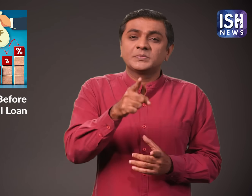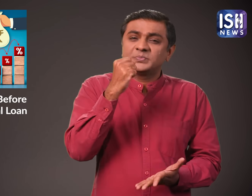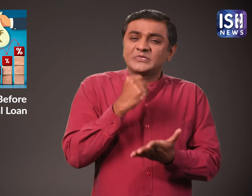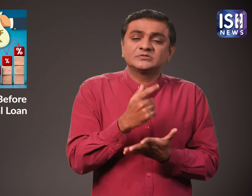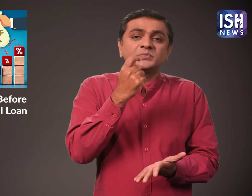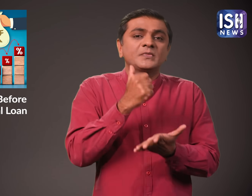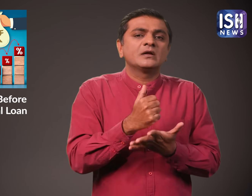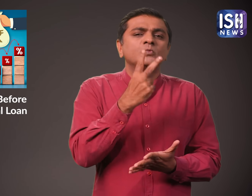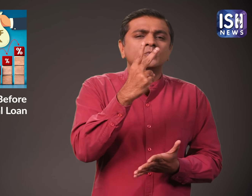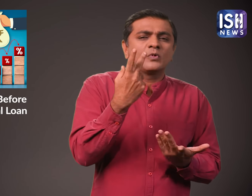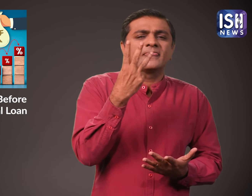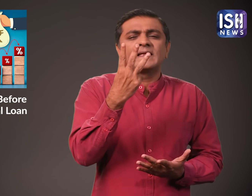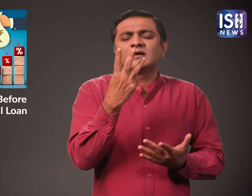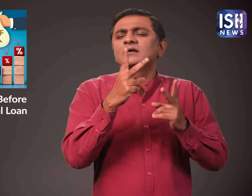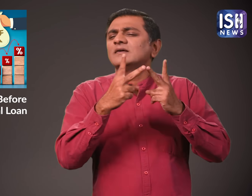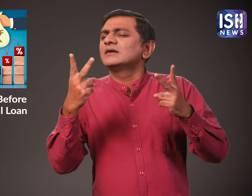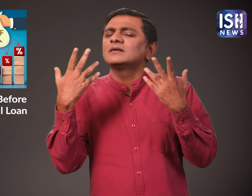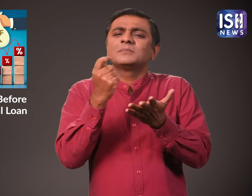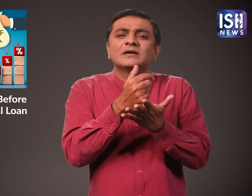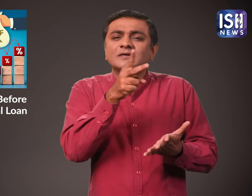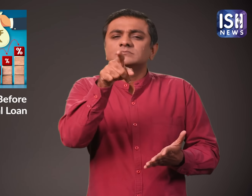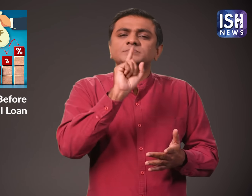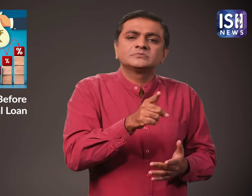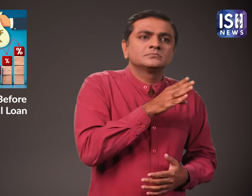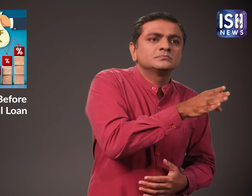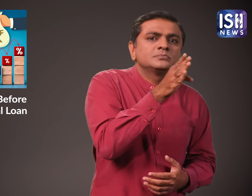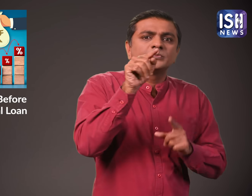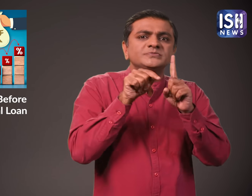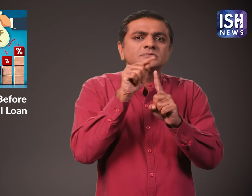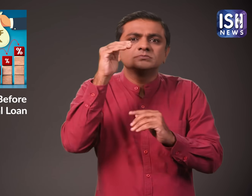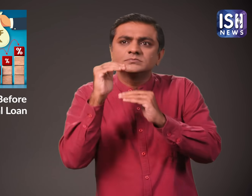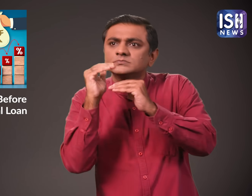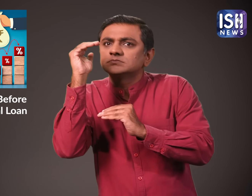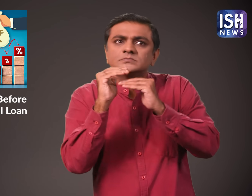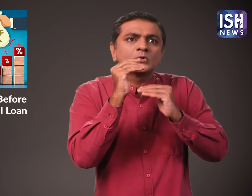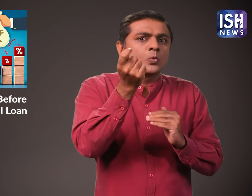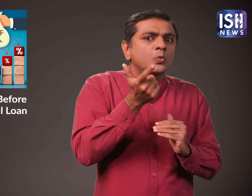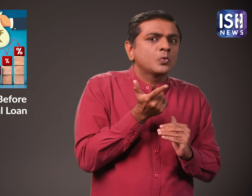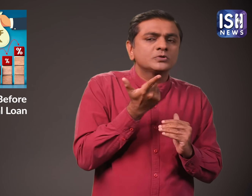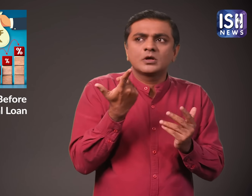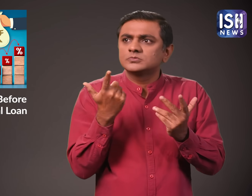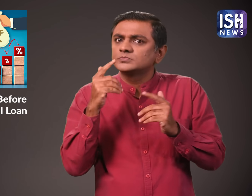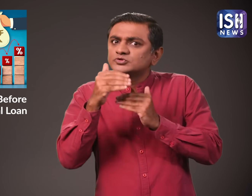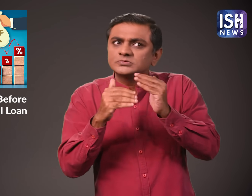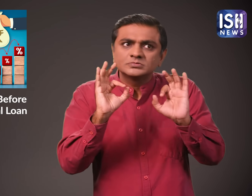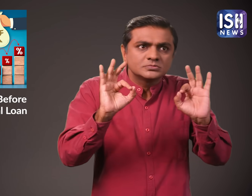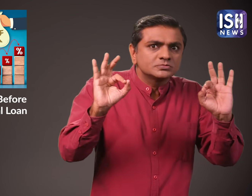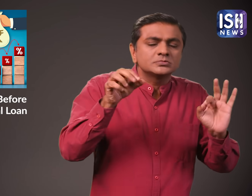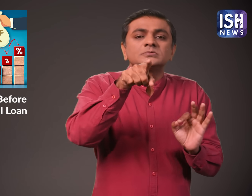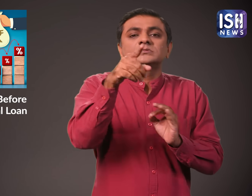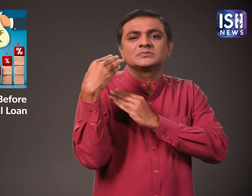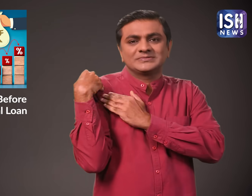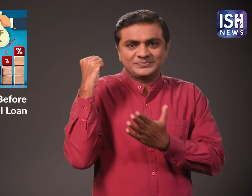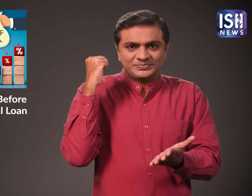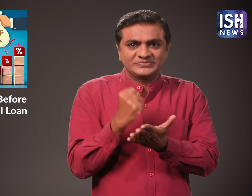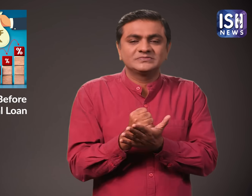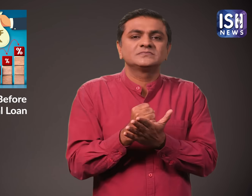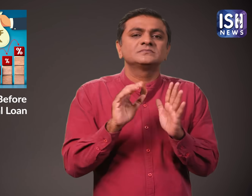Always compare 2–3 banks to see differences in interest rates and loan processes."